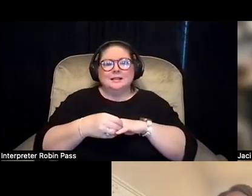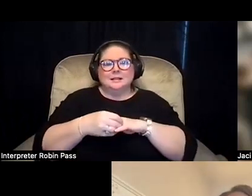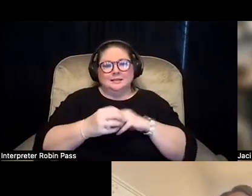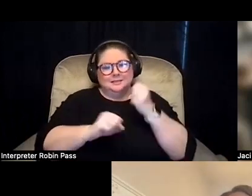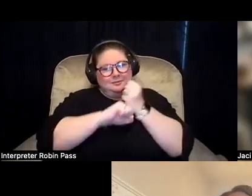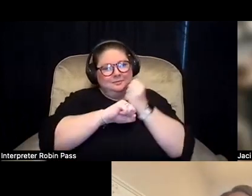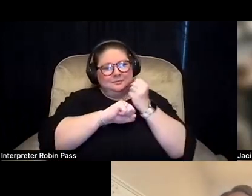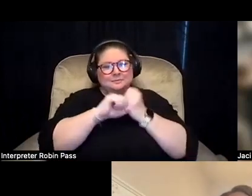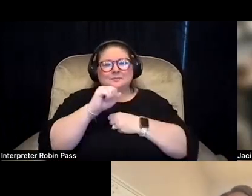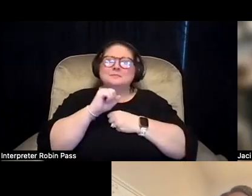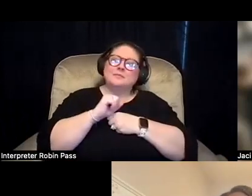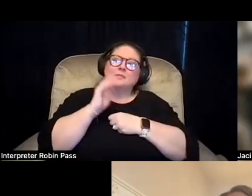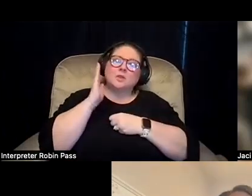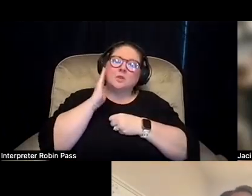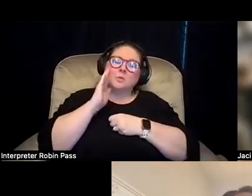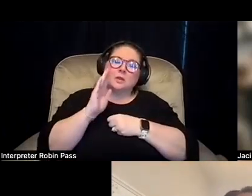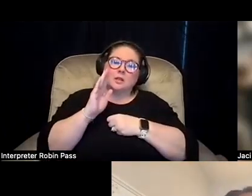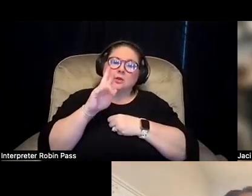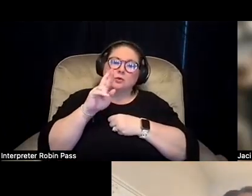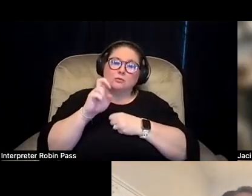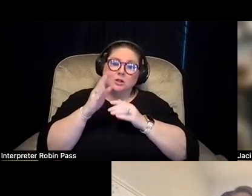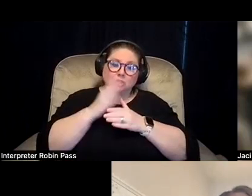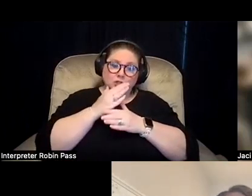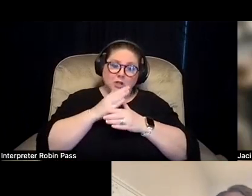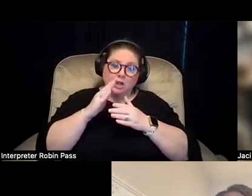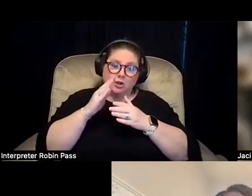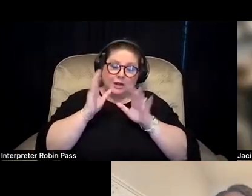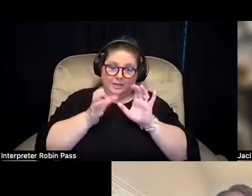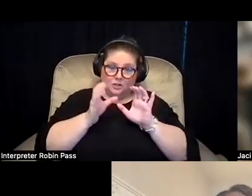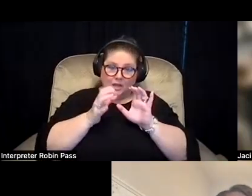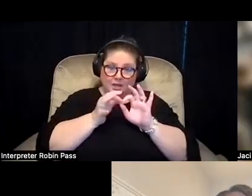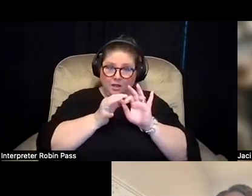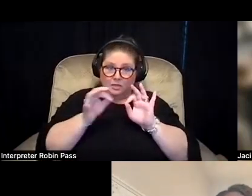to re-share the article in the chat with everyone this particular article but can you talk to us